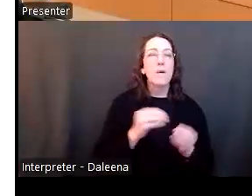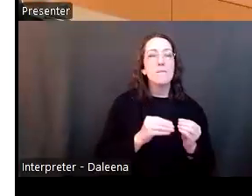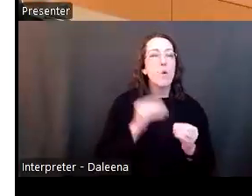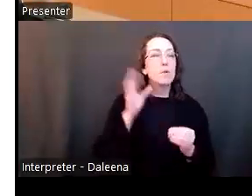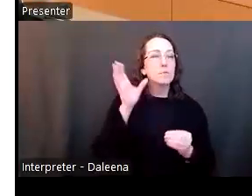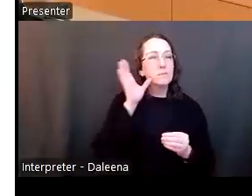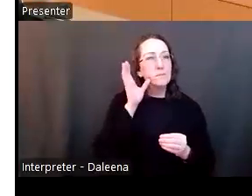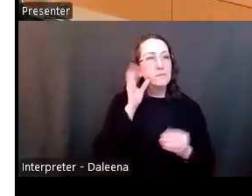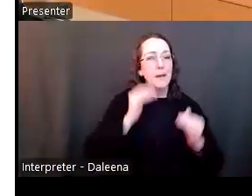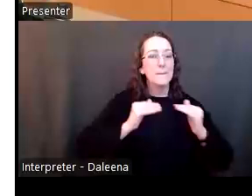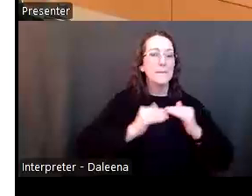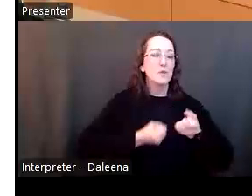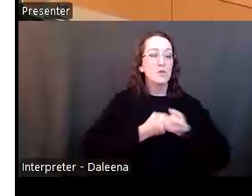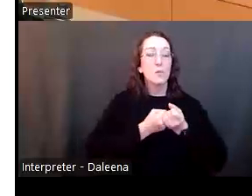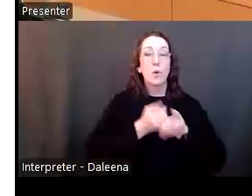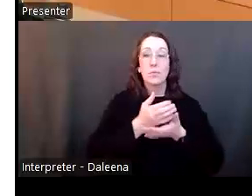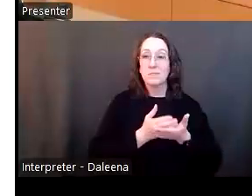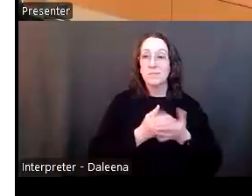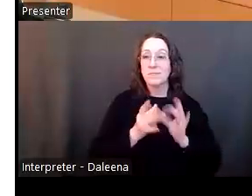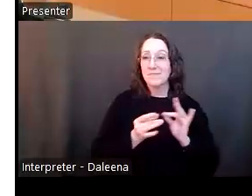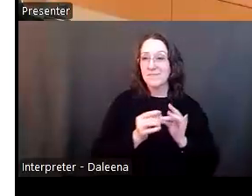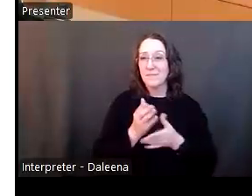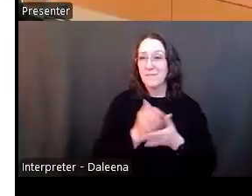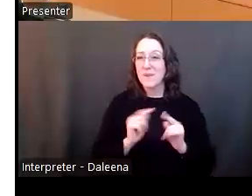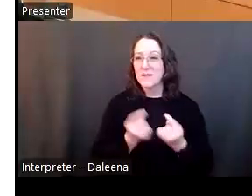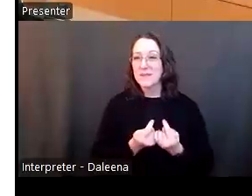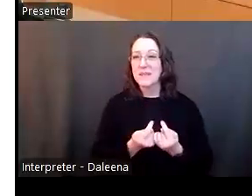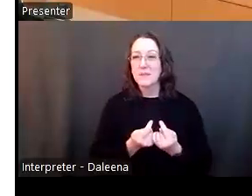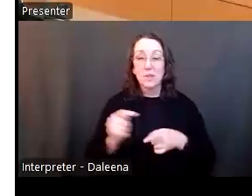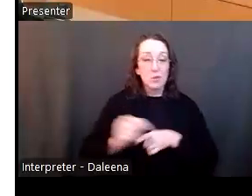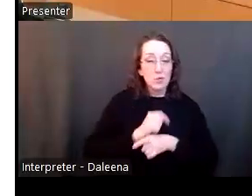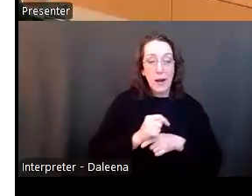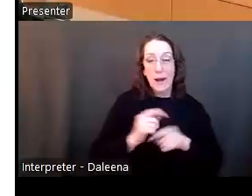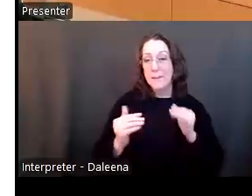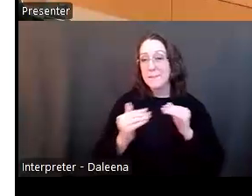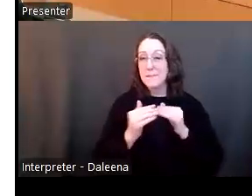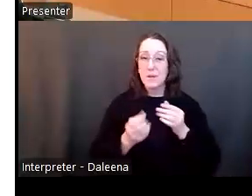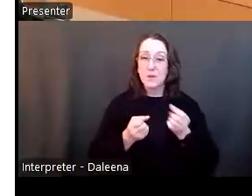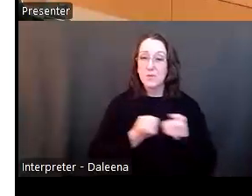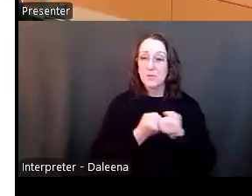component that you mentioned as part of the team and is this a trained peer support specialist uh